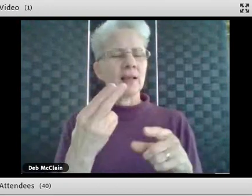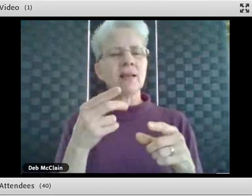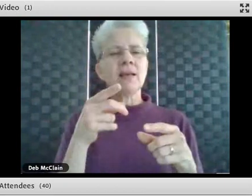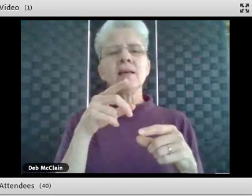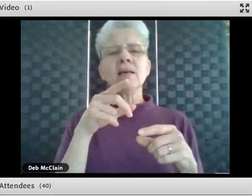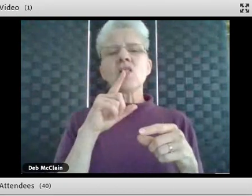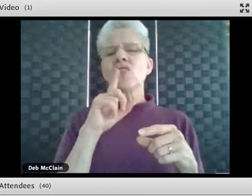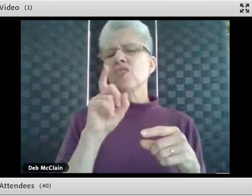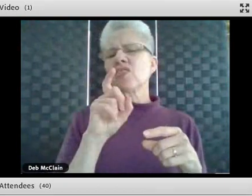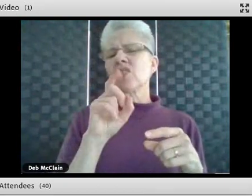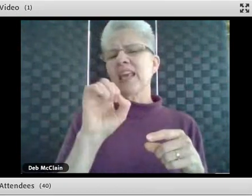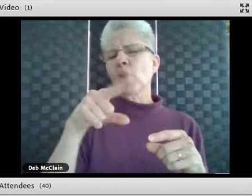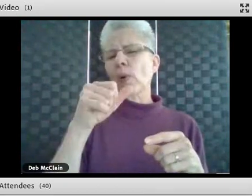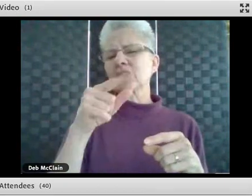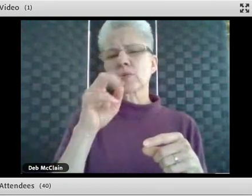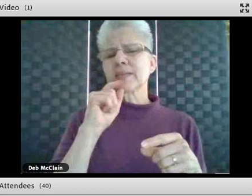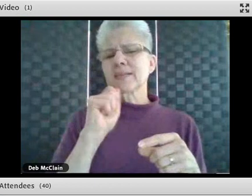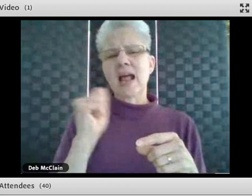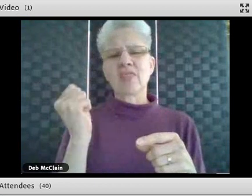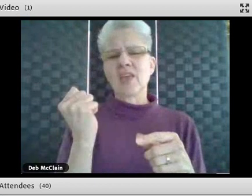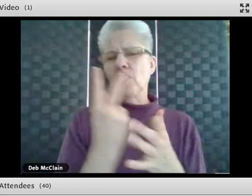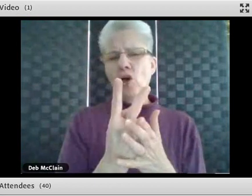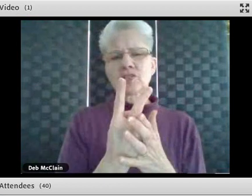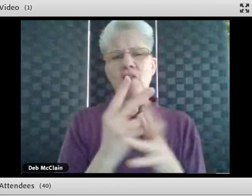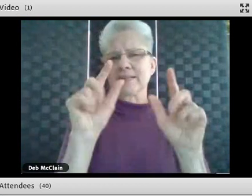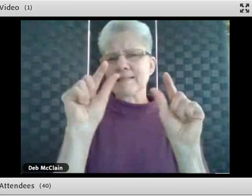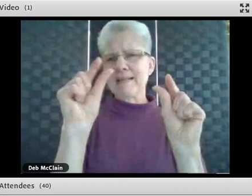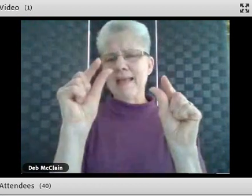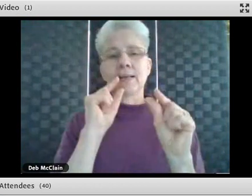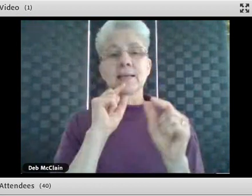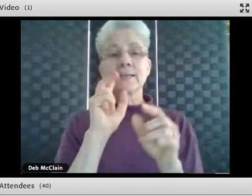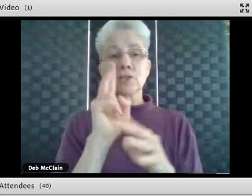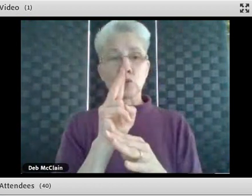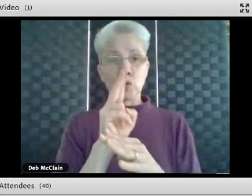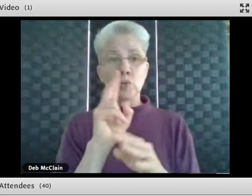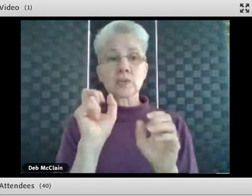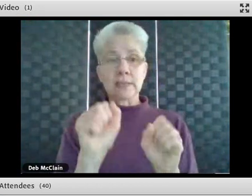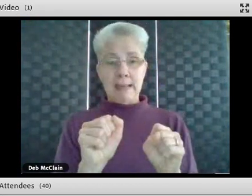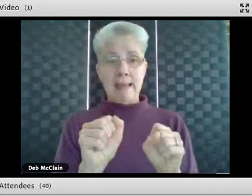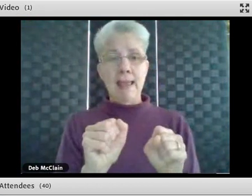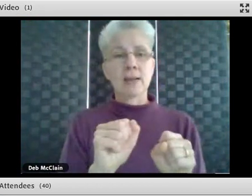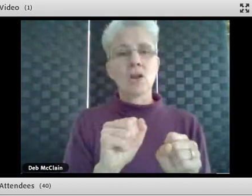"equestrians" is not the authorized heading. It says USE horsemen and horsewomen.